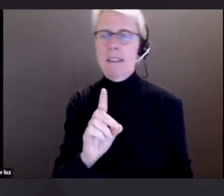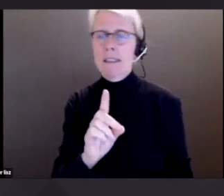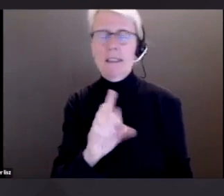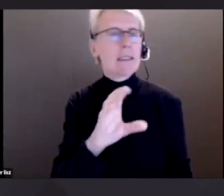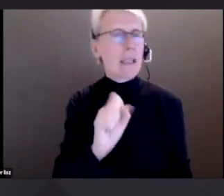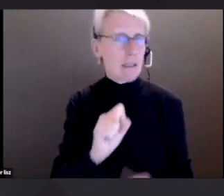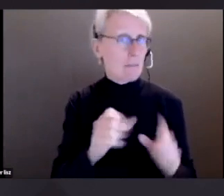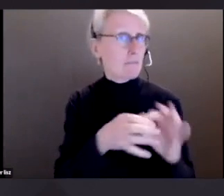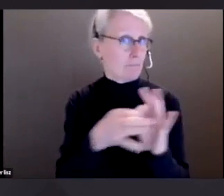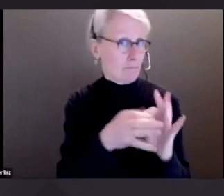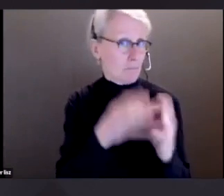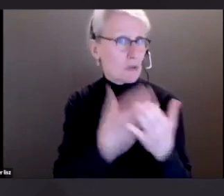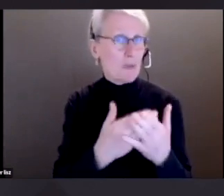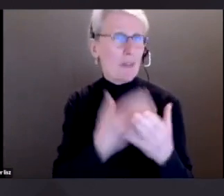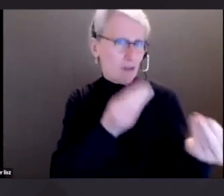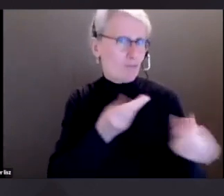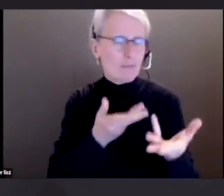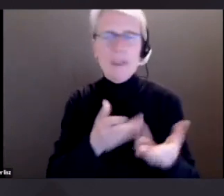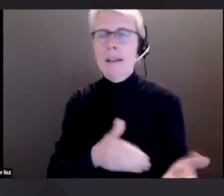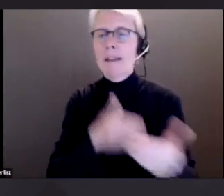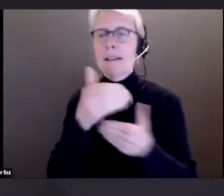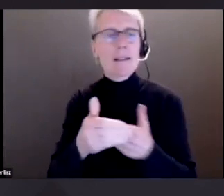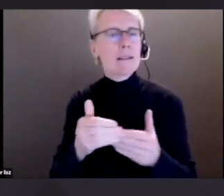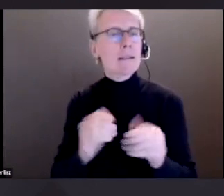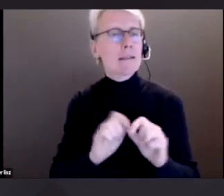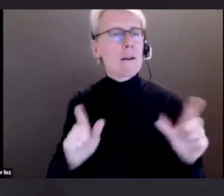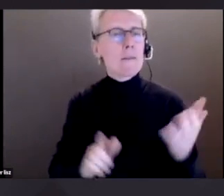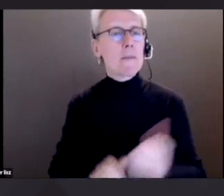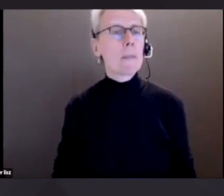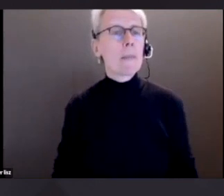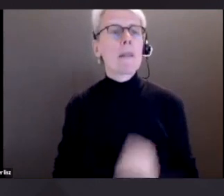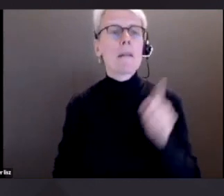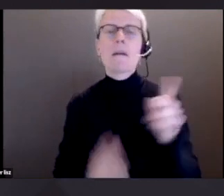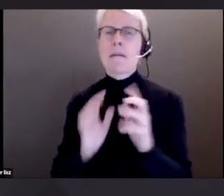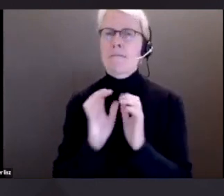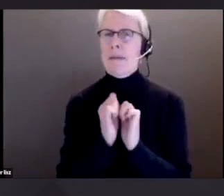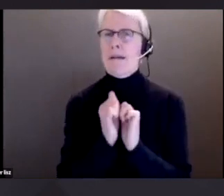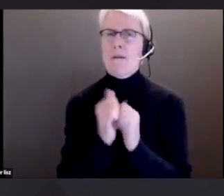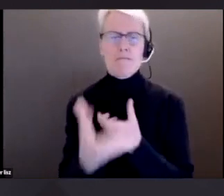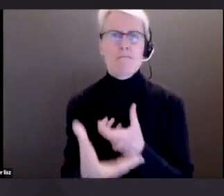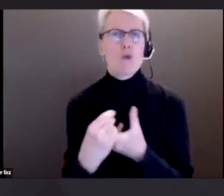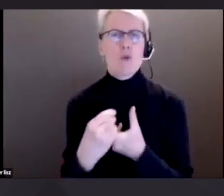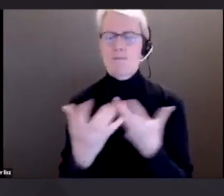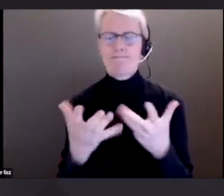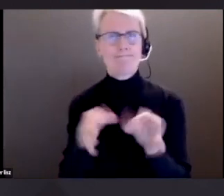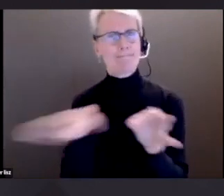Inclusive hiring statements. To make your job posting more inviting, you may also consider highlighting your commitment